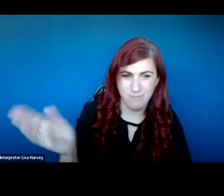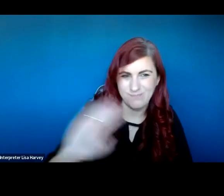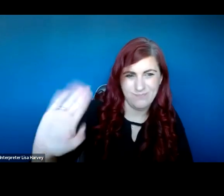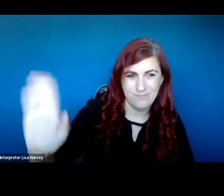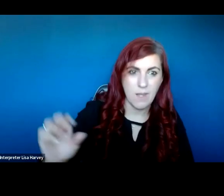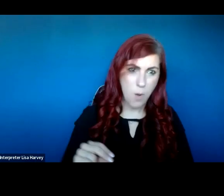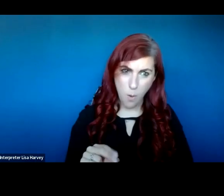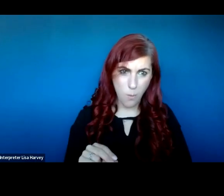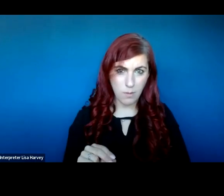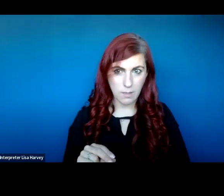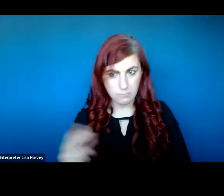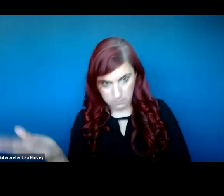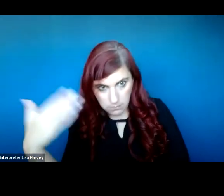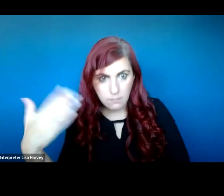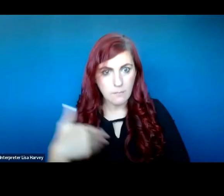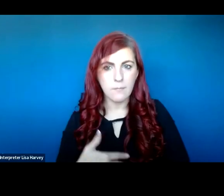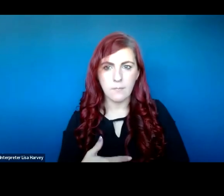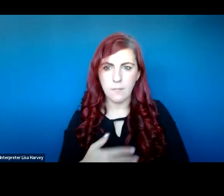Because that's not right.